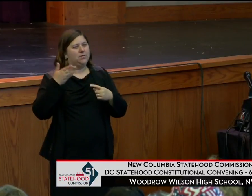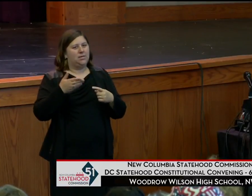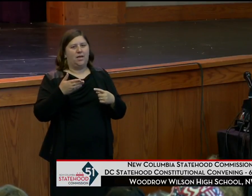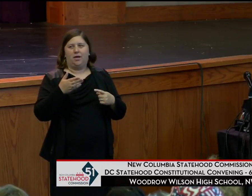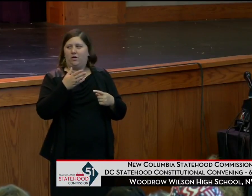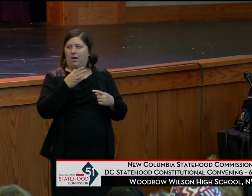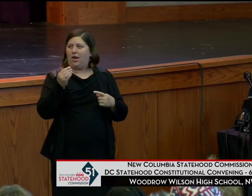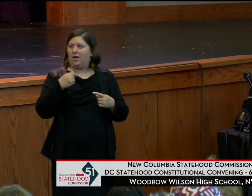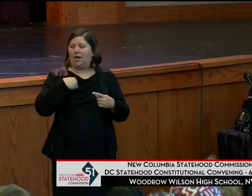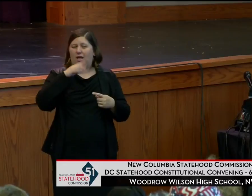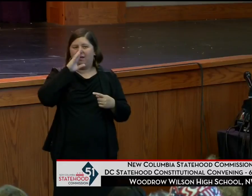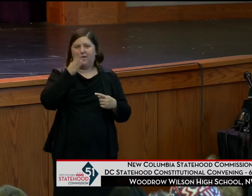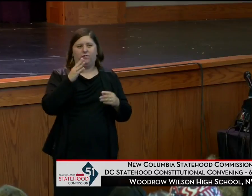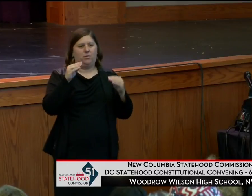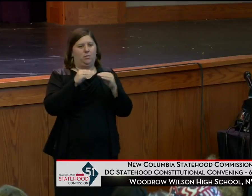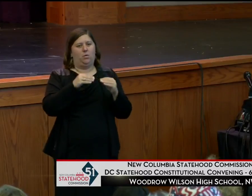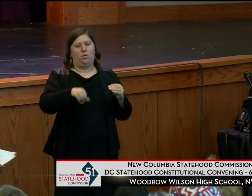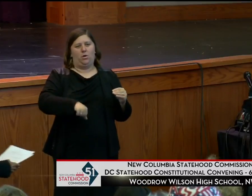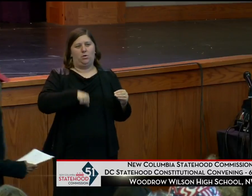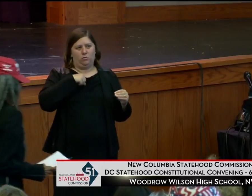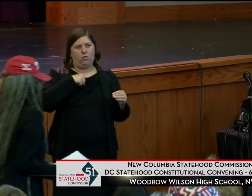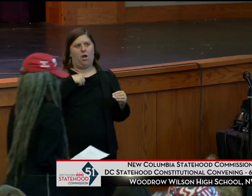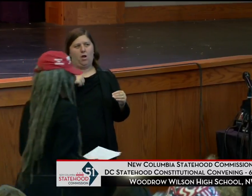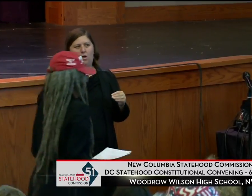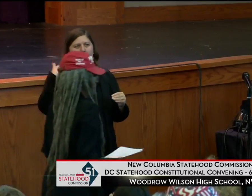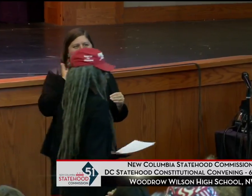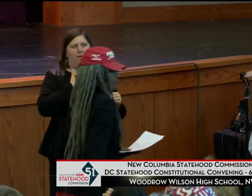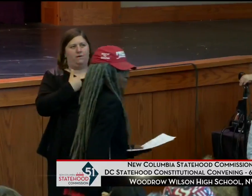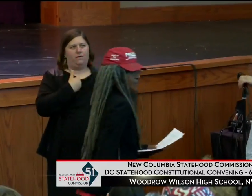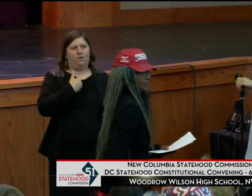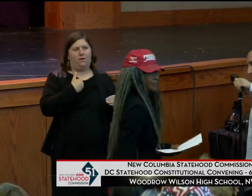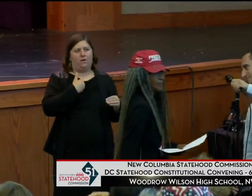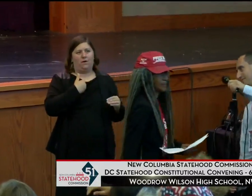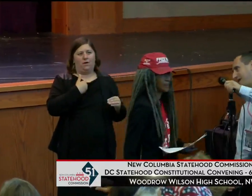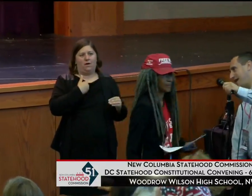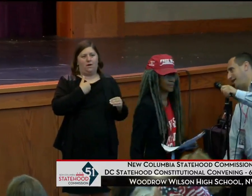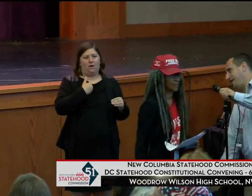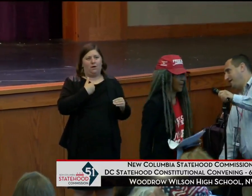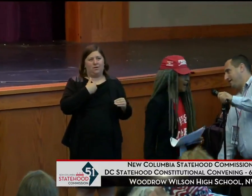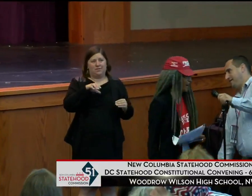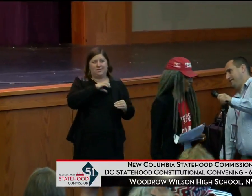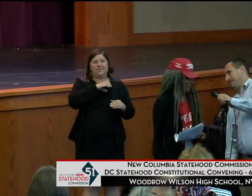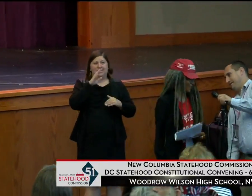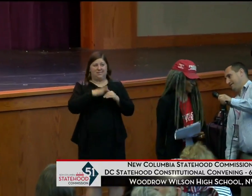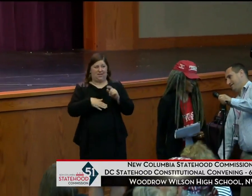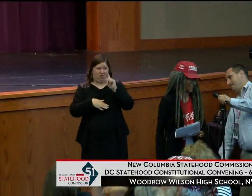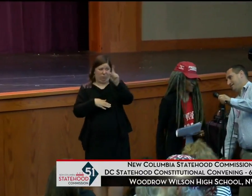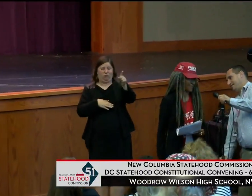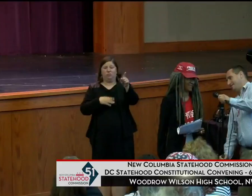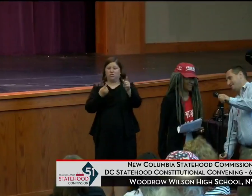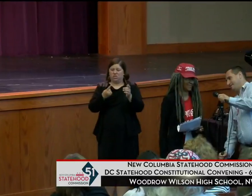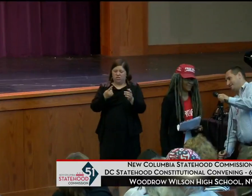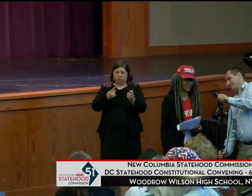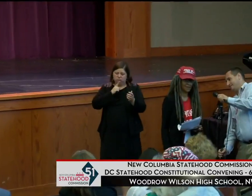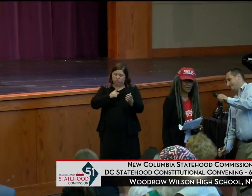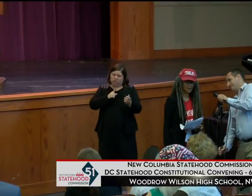I HAVE NEVER BEEN PROUDER OF A CONSTITUENT THAN I WAS OF HER. SHE STOOD UP TO THOSE PEOPLE IN NEW HAMPSHIRE AND I WILL NEVER